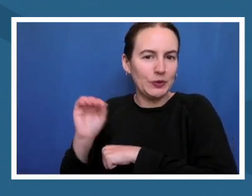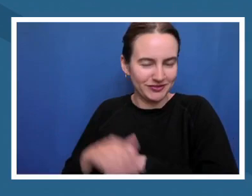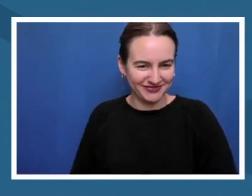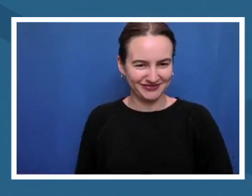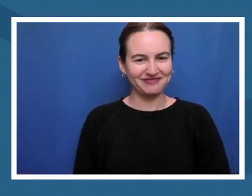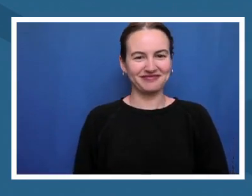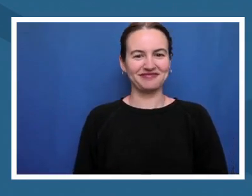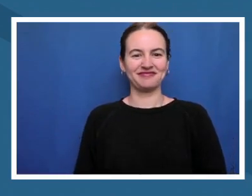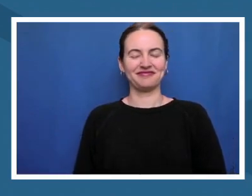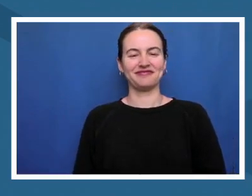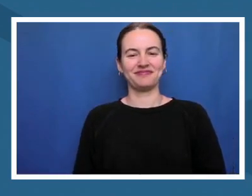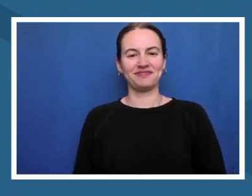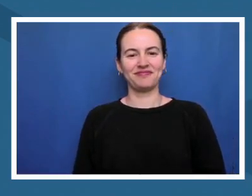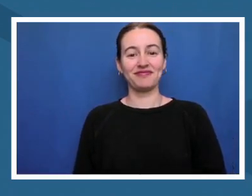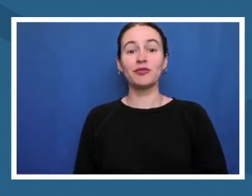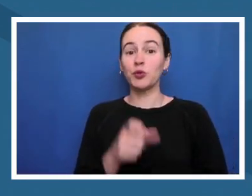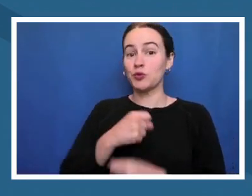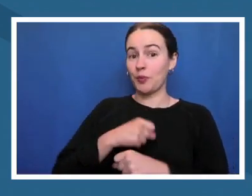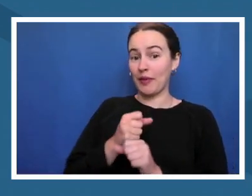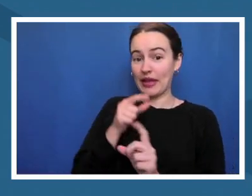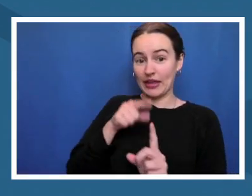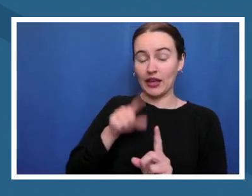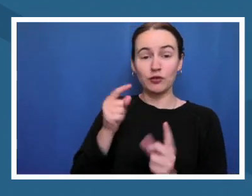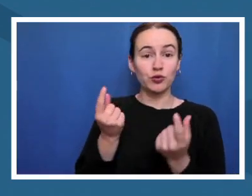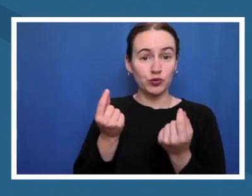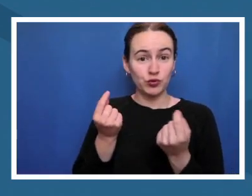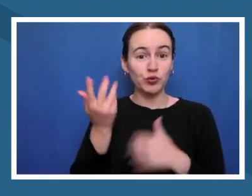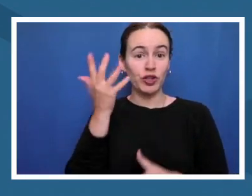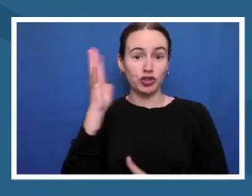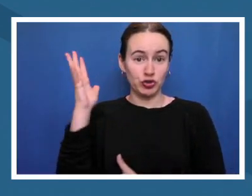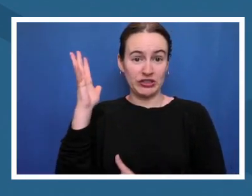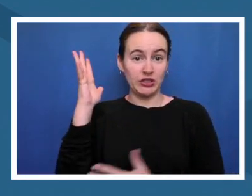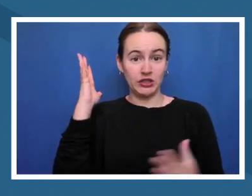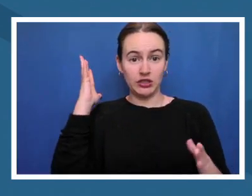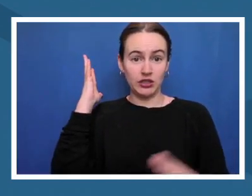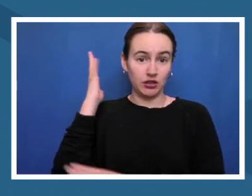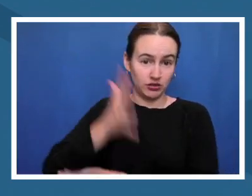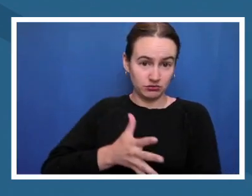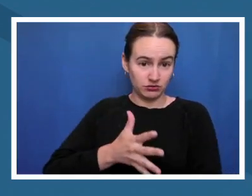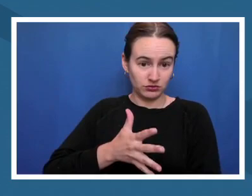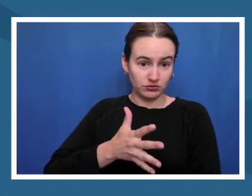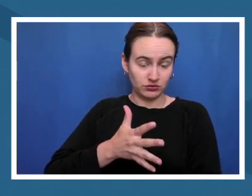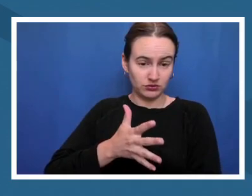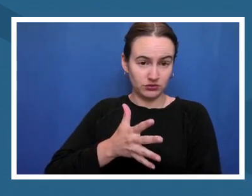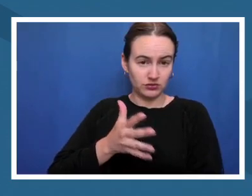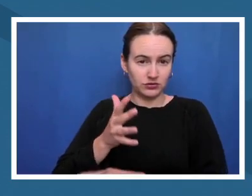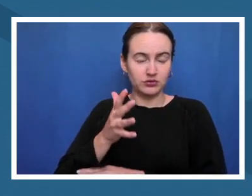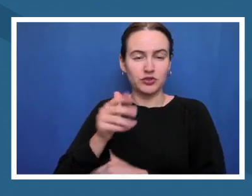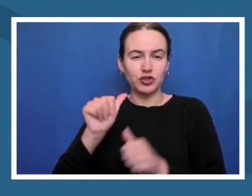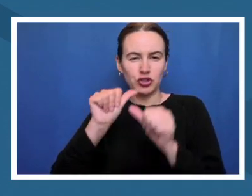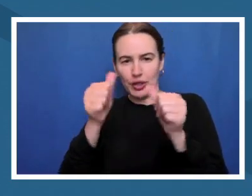someone would have to cut down a tree shape this